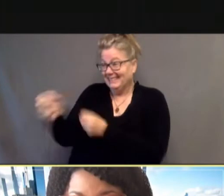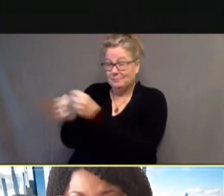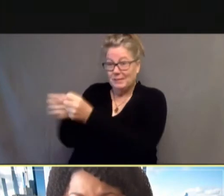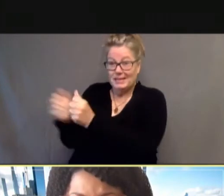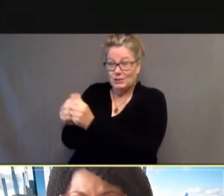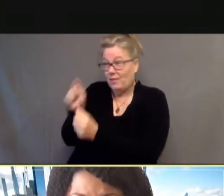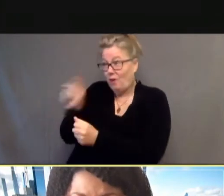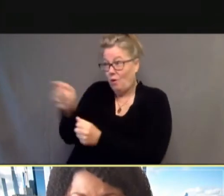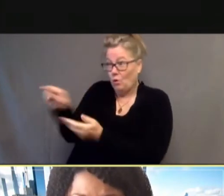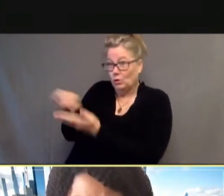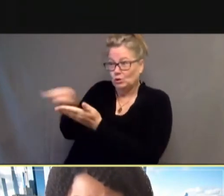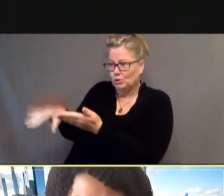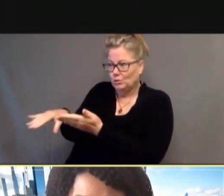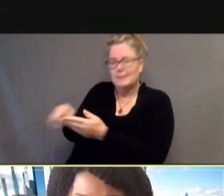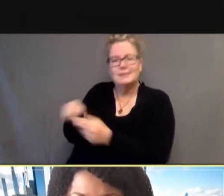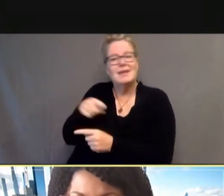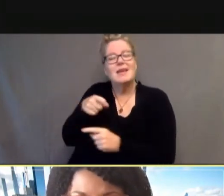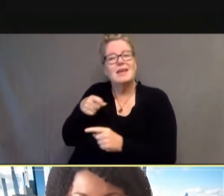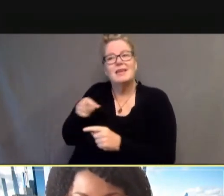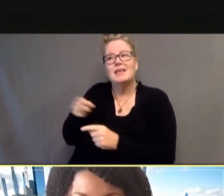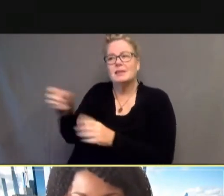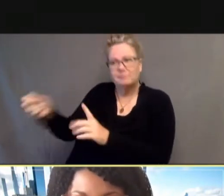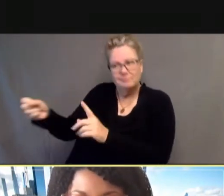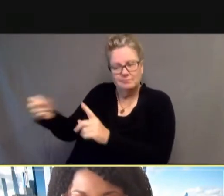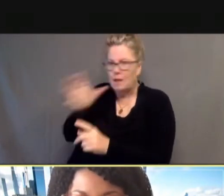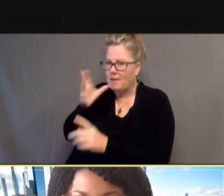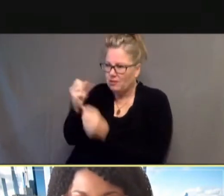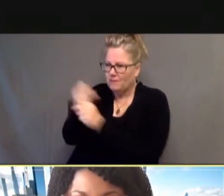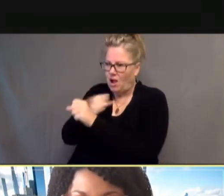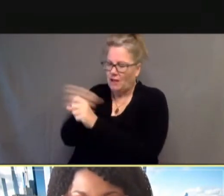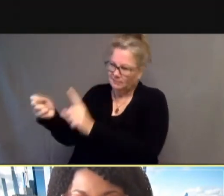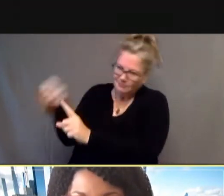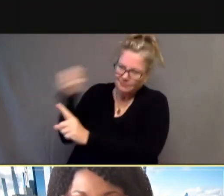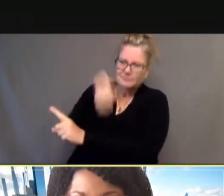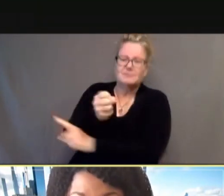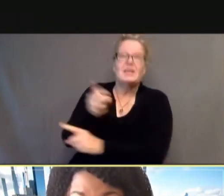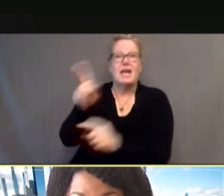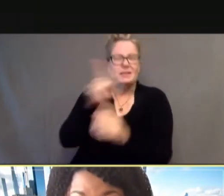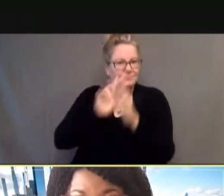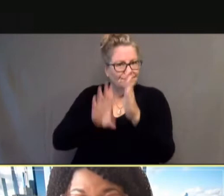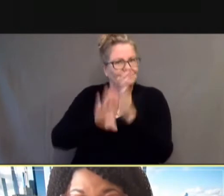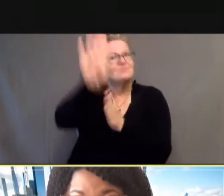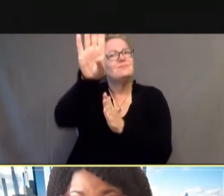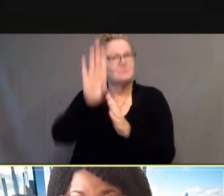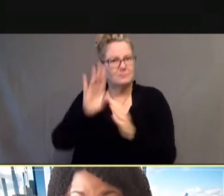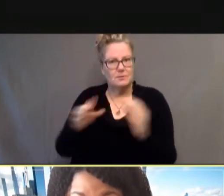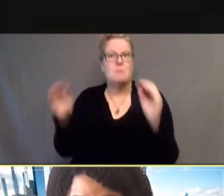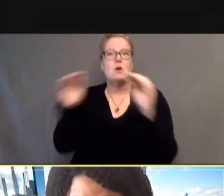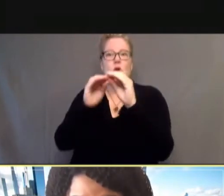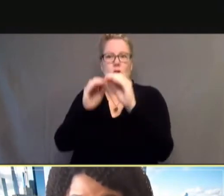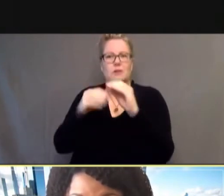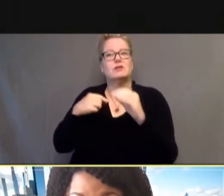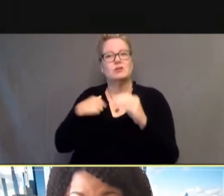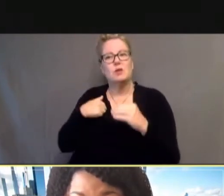a large part of that was advocacy. So very early on, I knew that I also wanted to speak